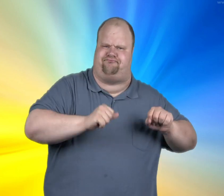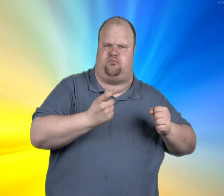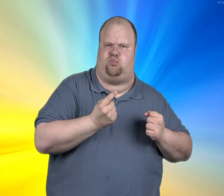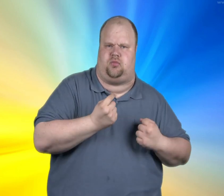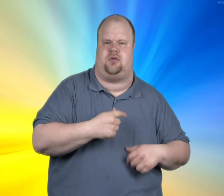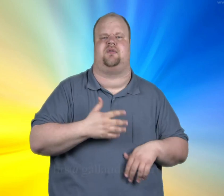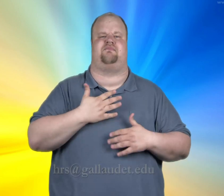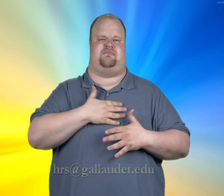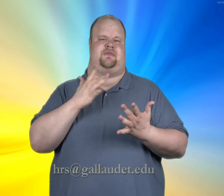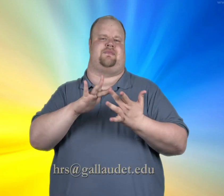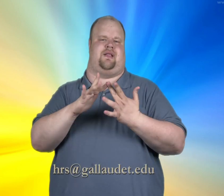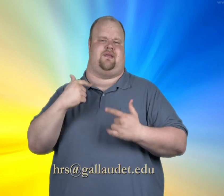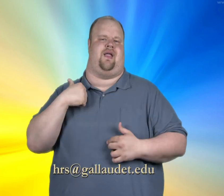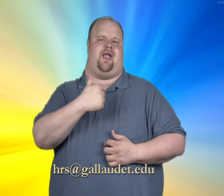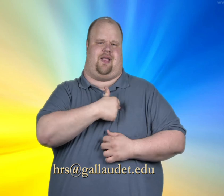please send an email to hrs@gallaudet.edu.